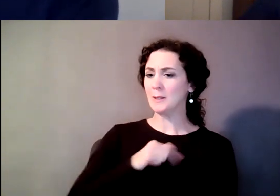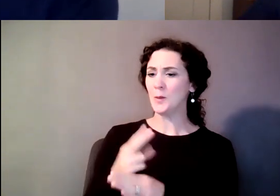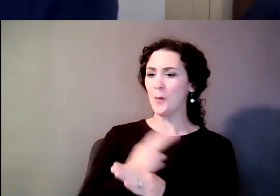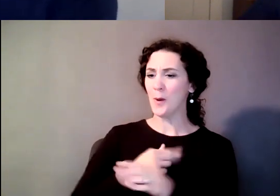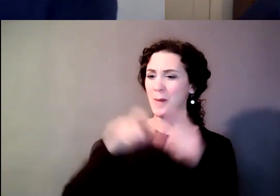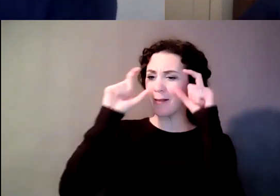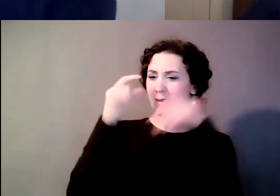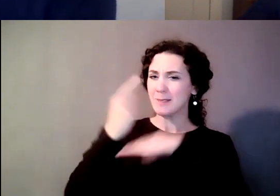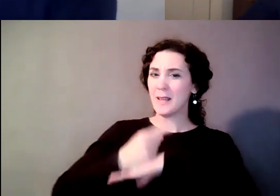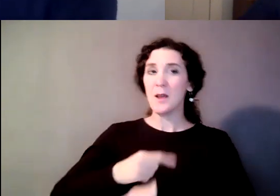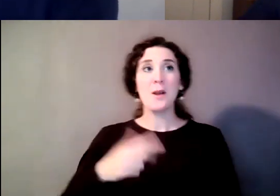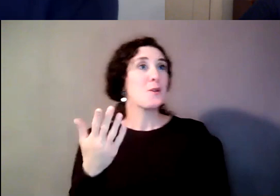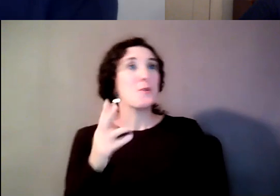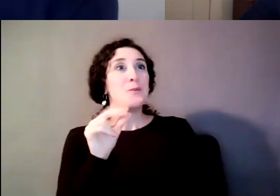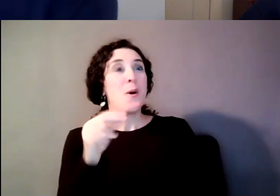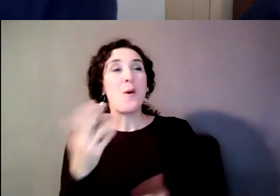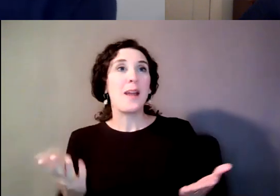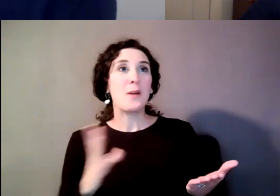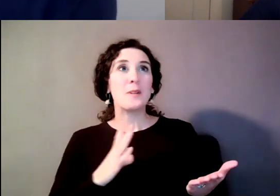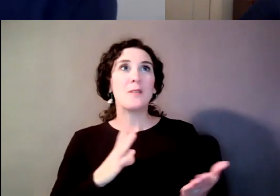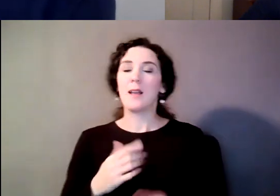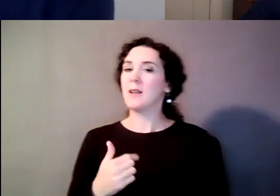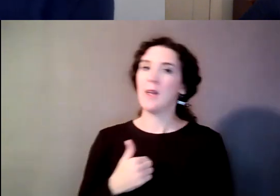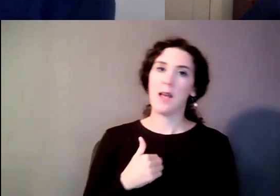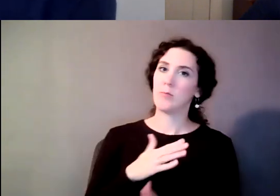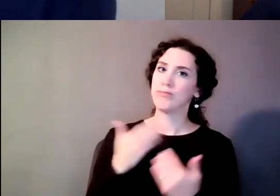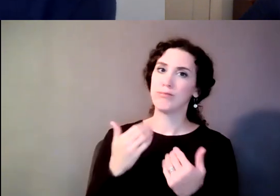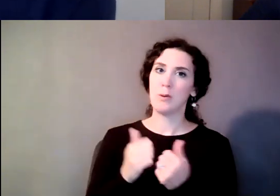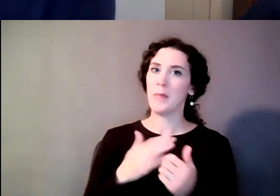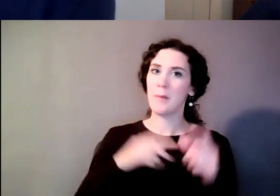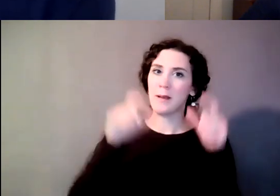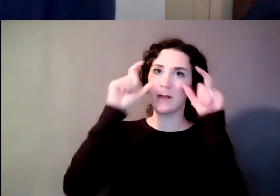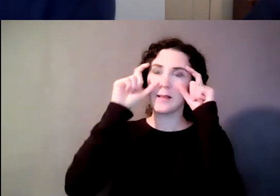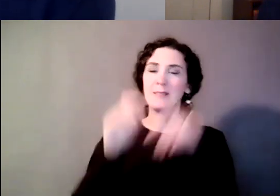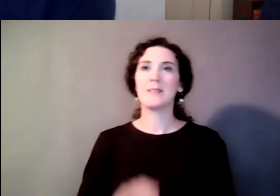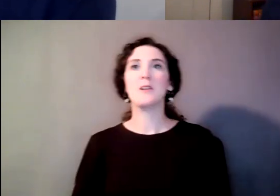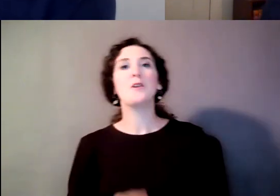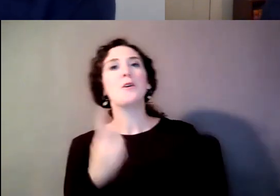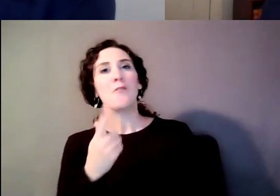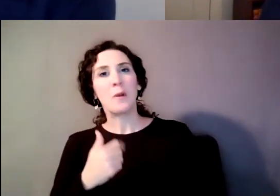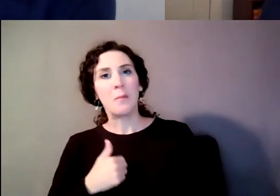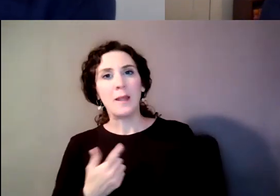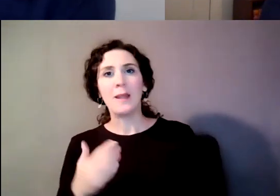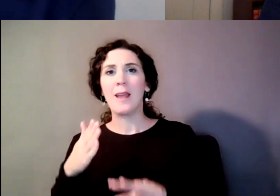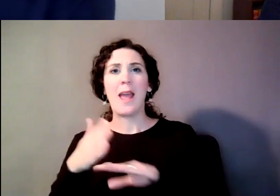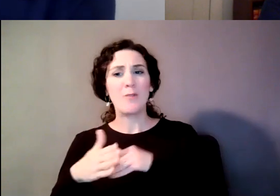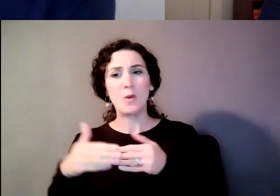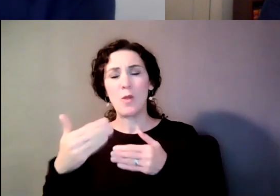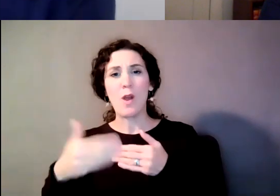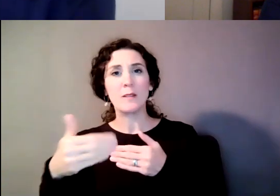It was a tossup but -- I am cooked without them. I am farsighted so after too long I will get a headache,